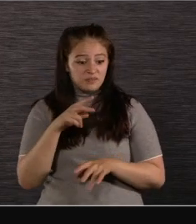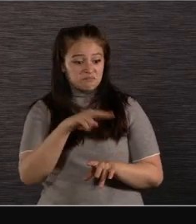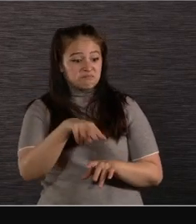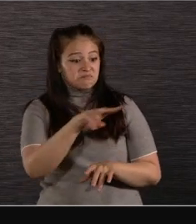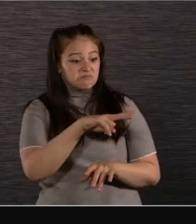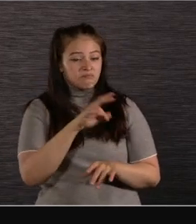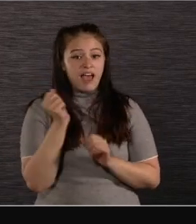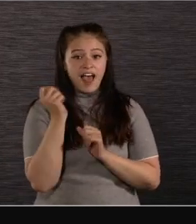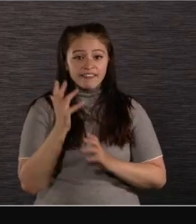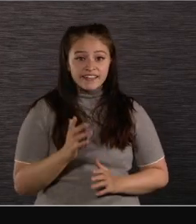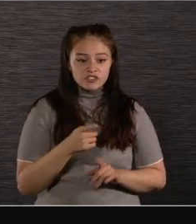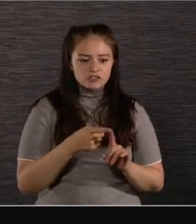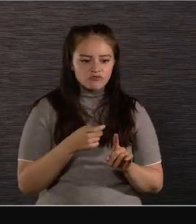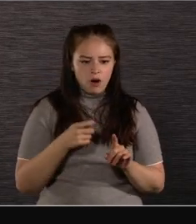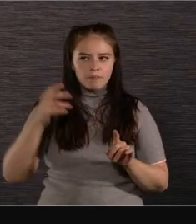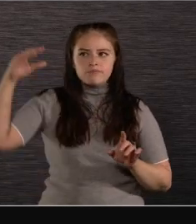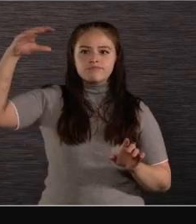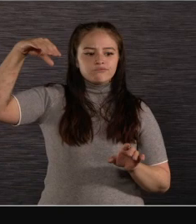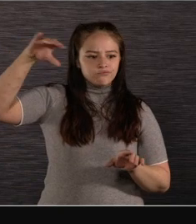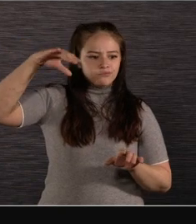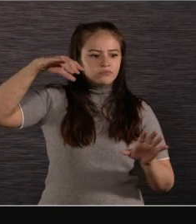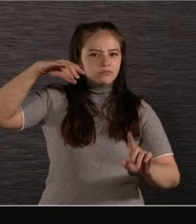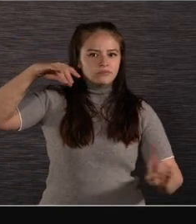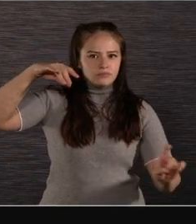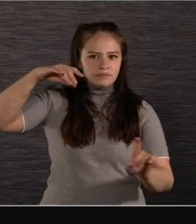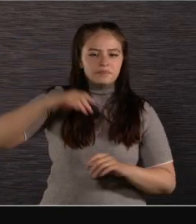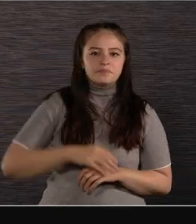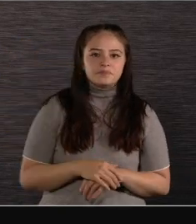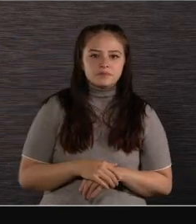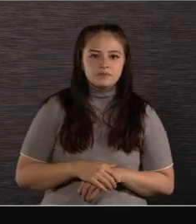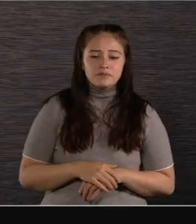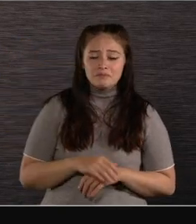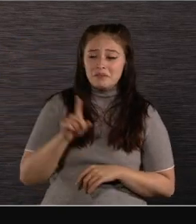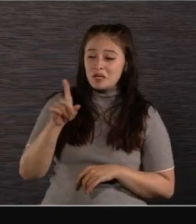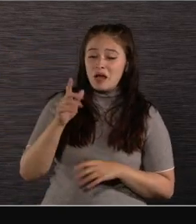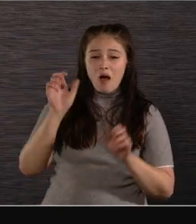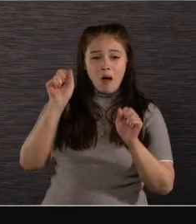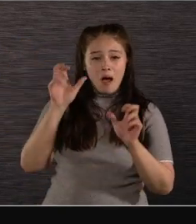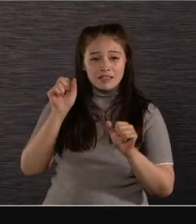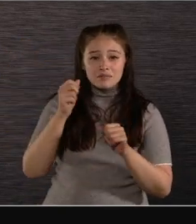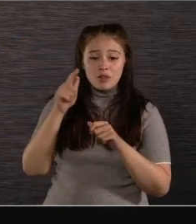Sony Alpha cameras are amazing in low light situations, and I think the combination